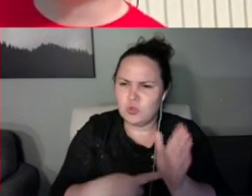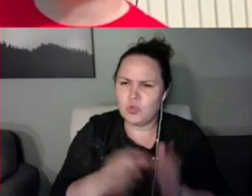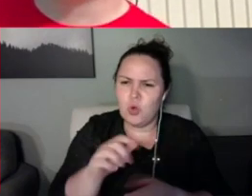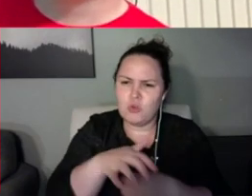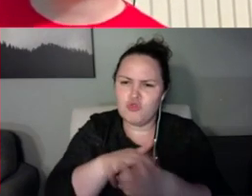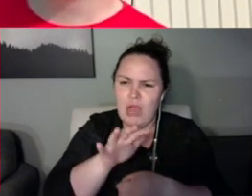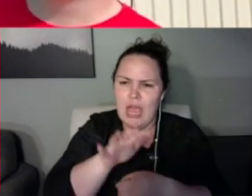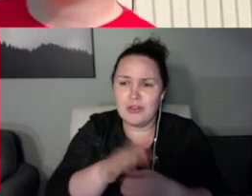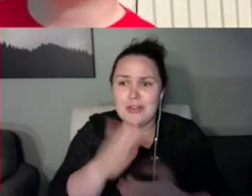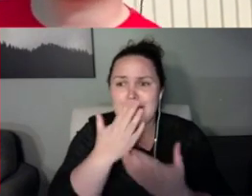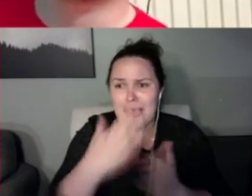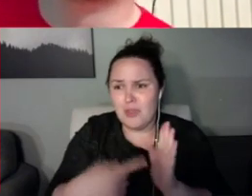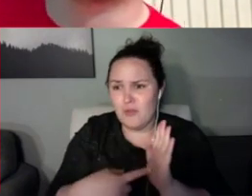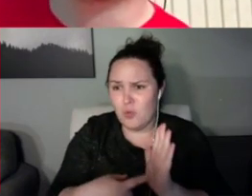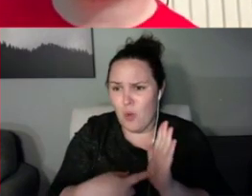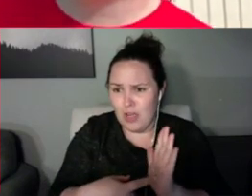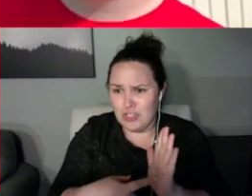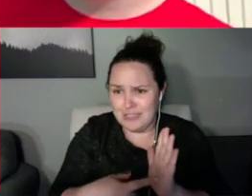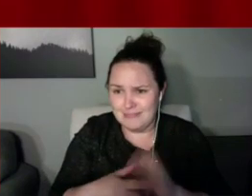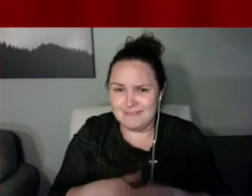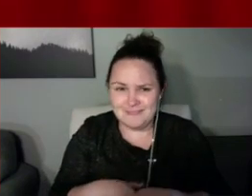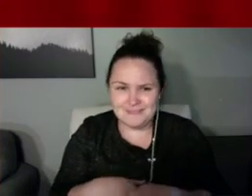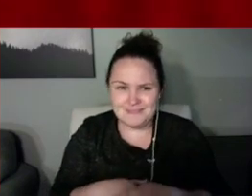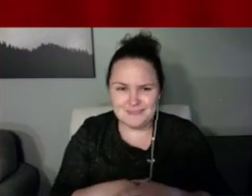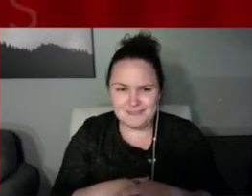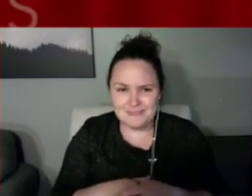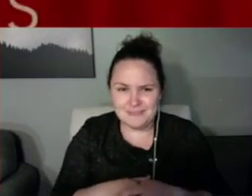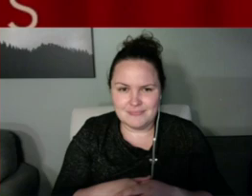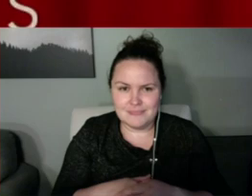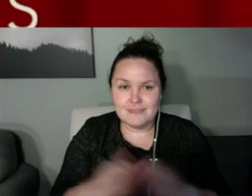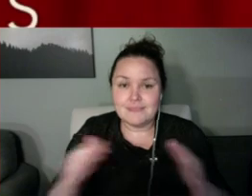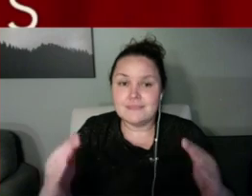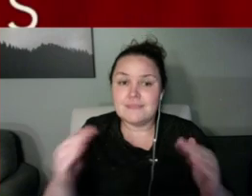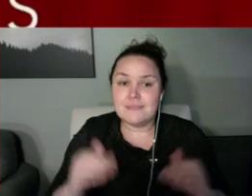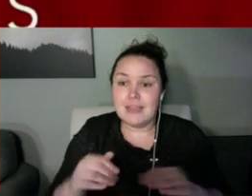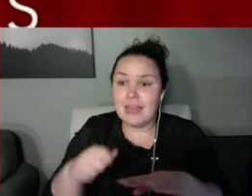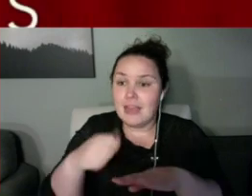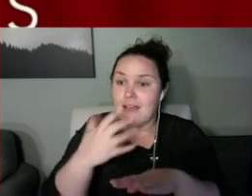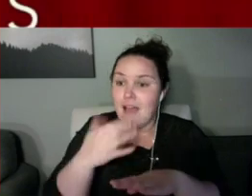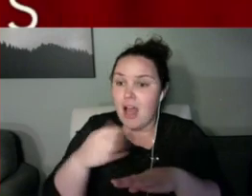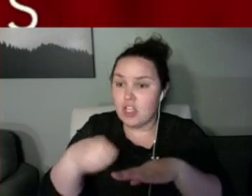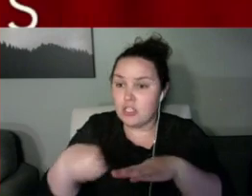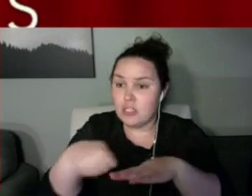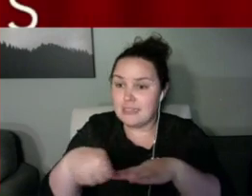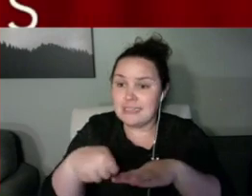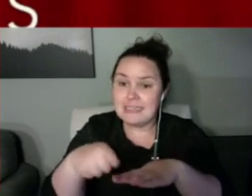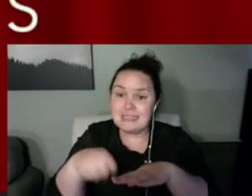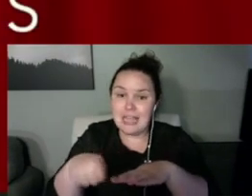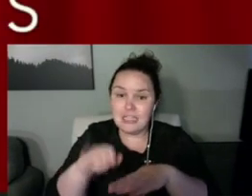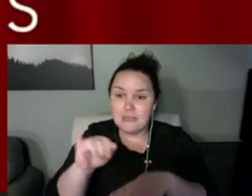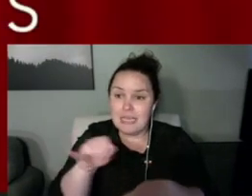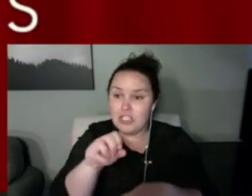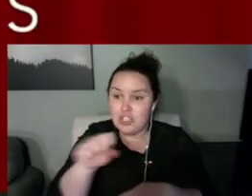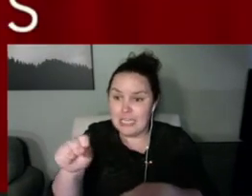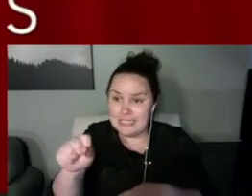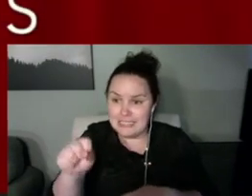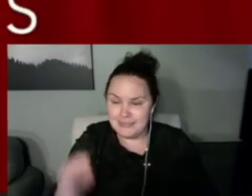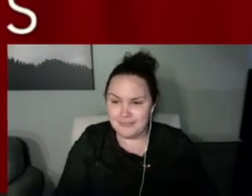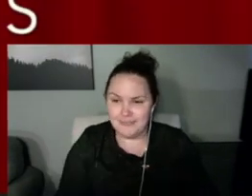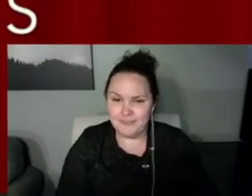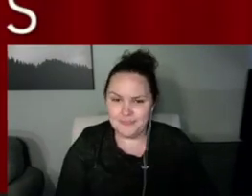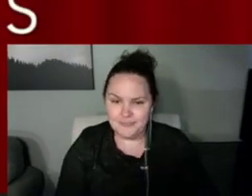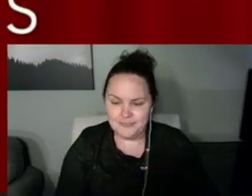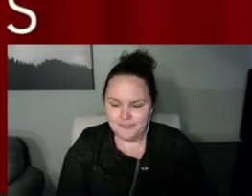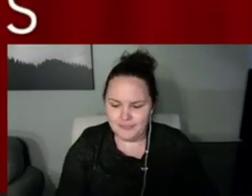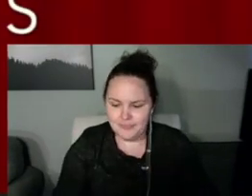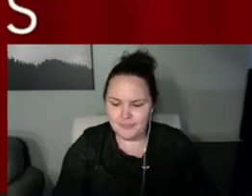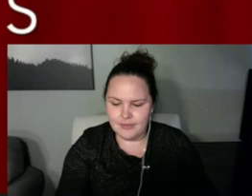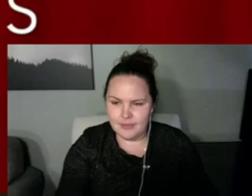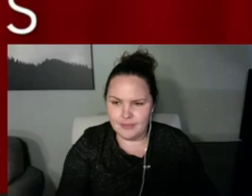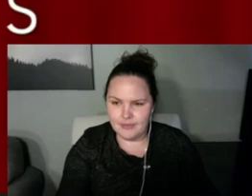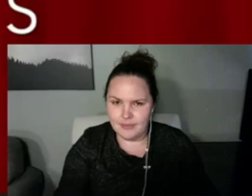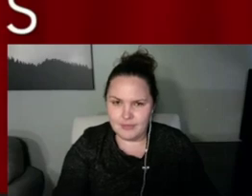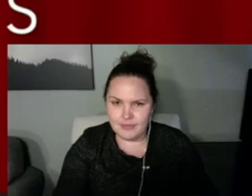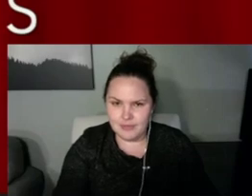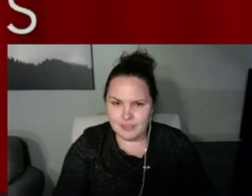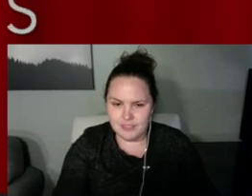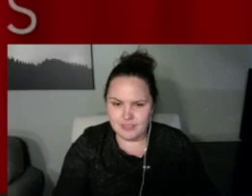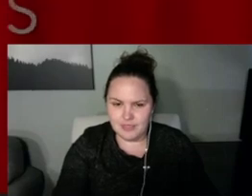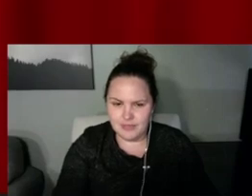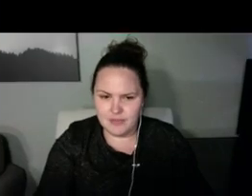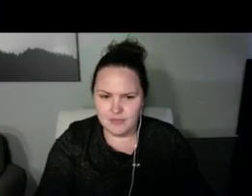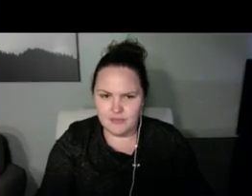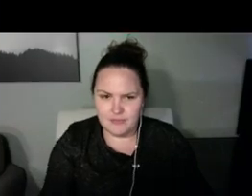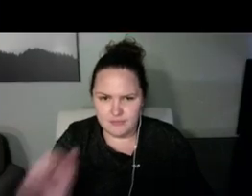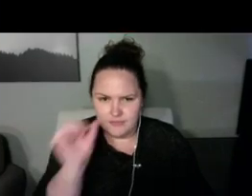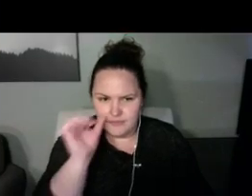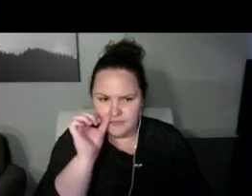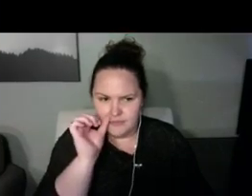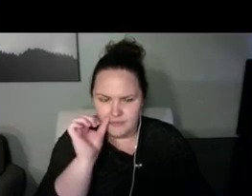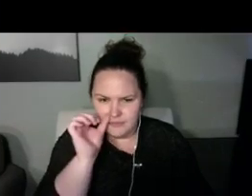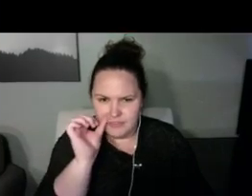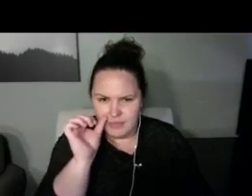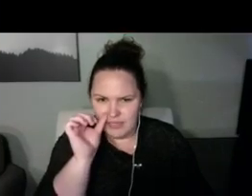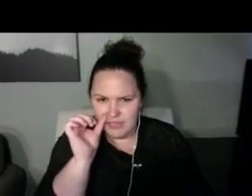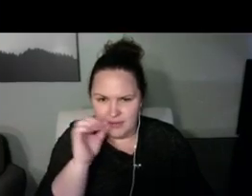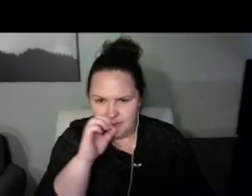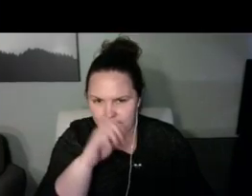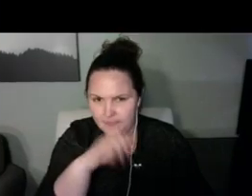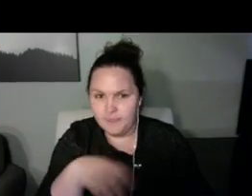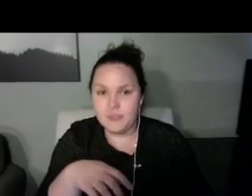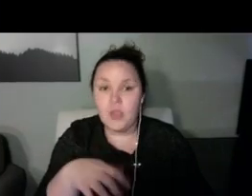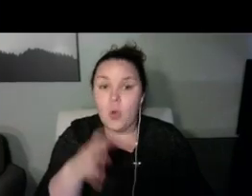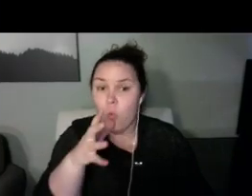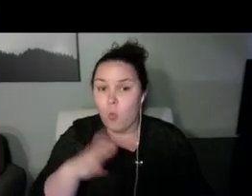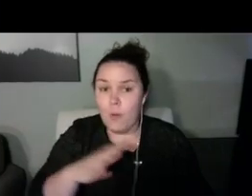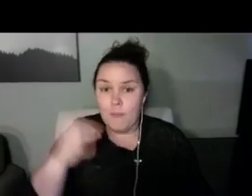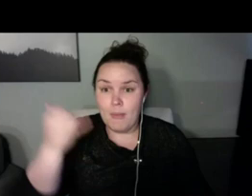So that's one of my favorite talents. I'm involved in a lot of things but this is something